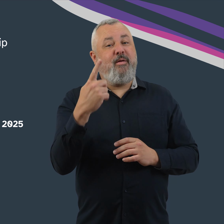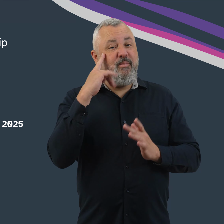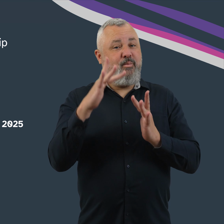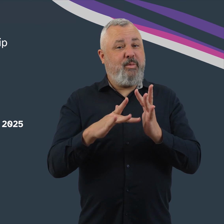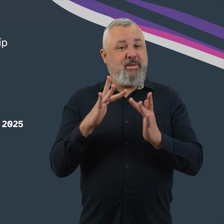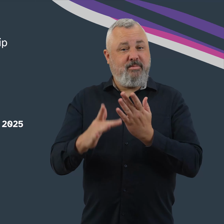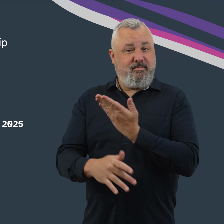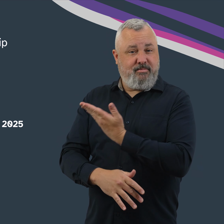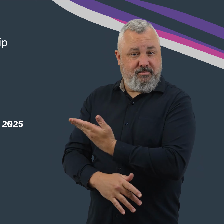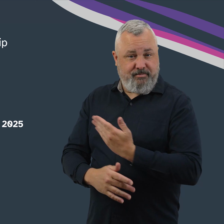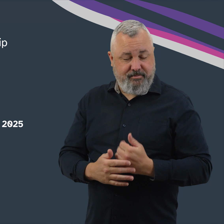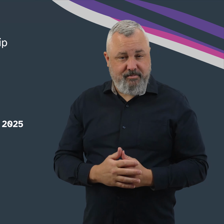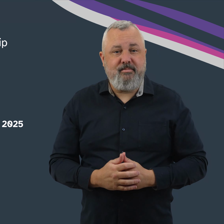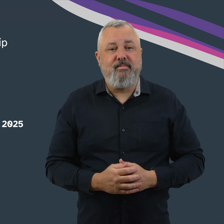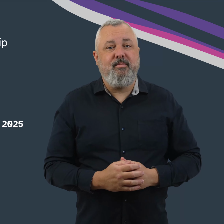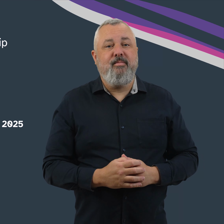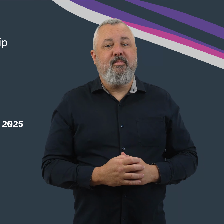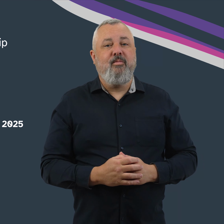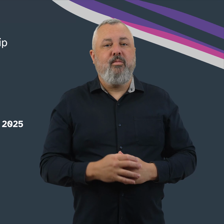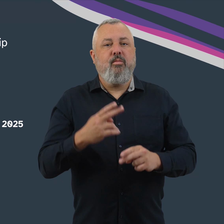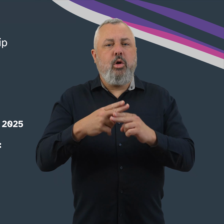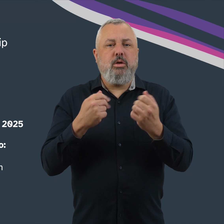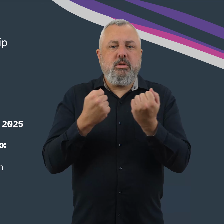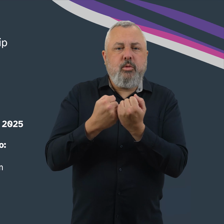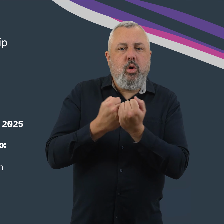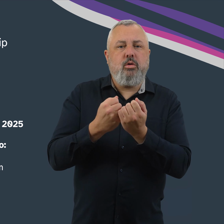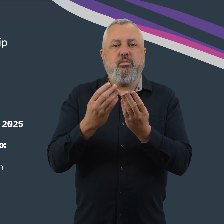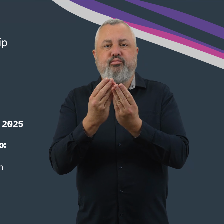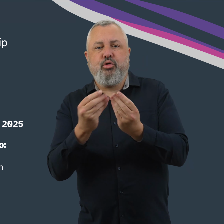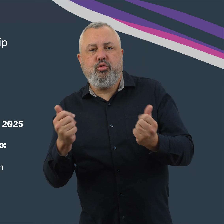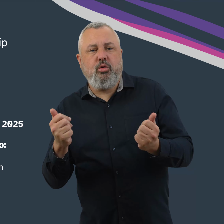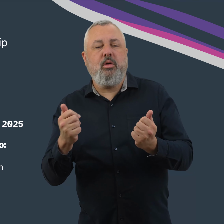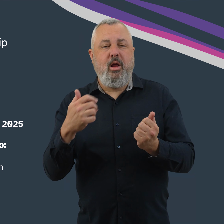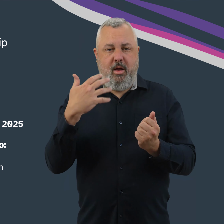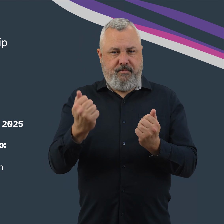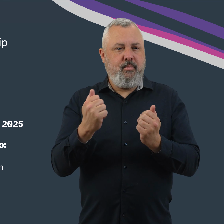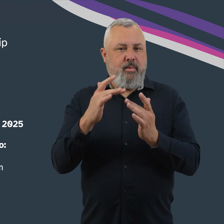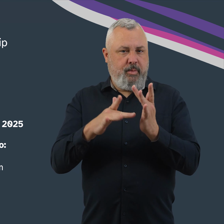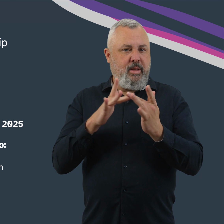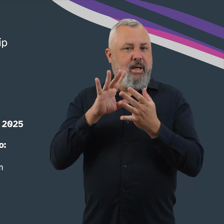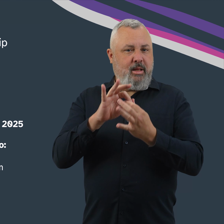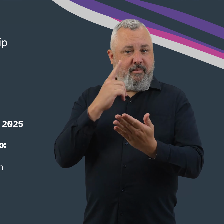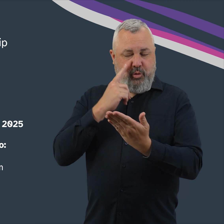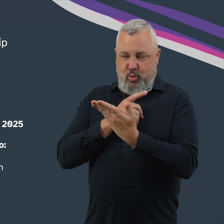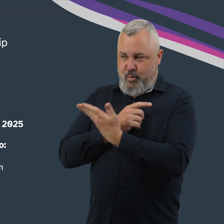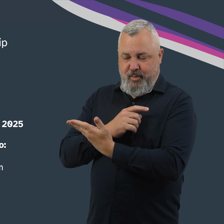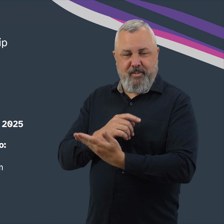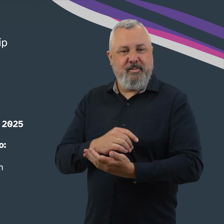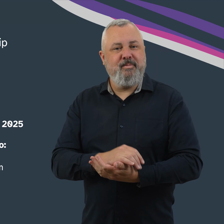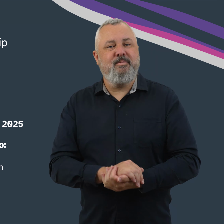[See the link on the screen] For all supporting resources go to [See the link on the screen]